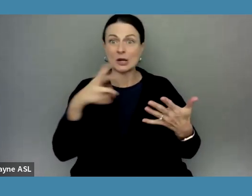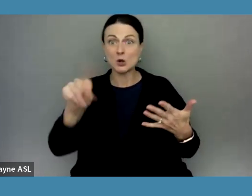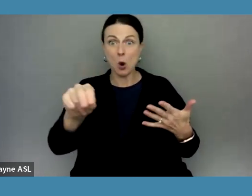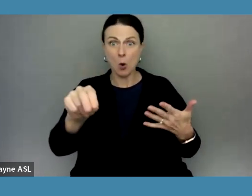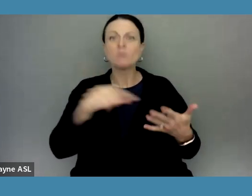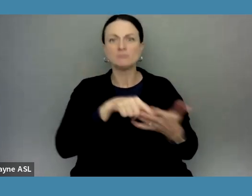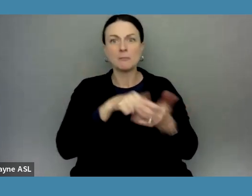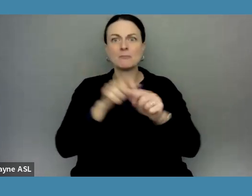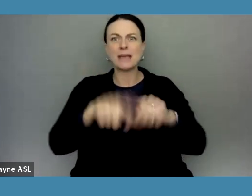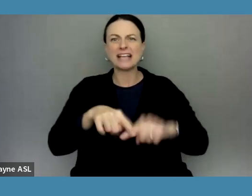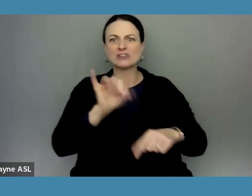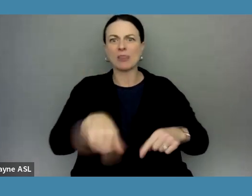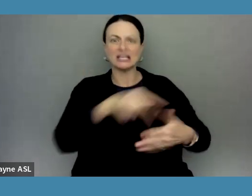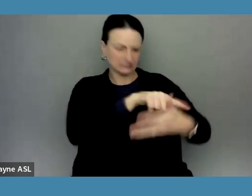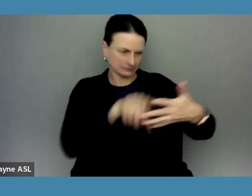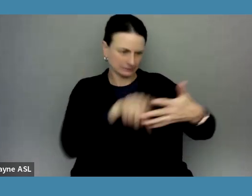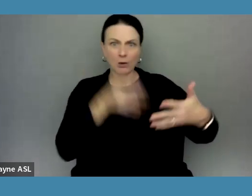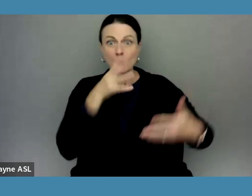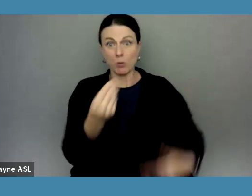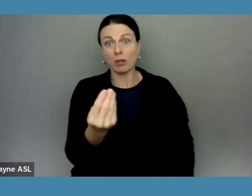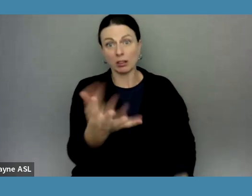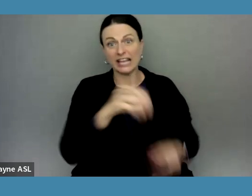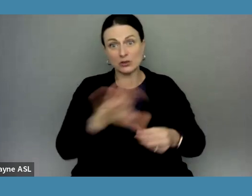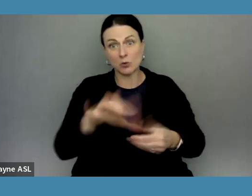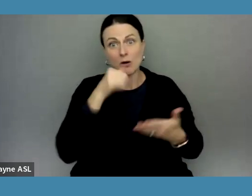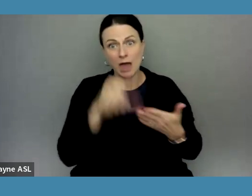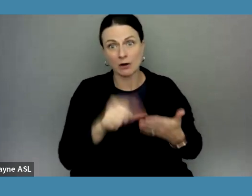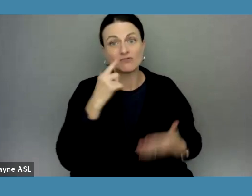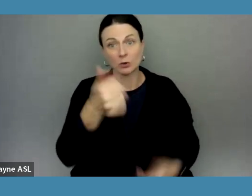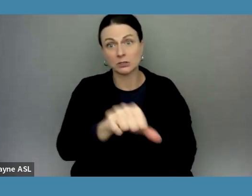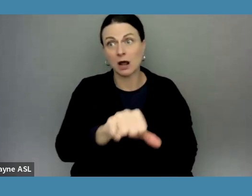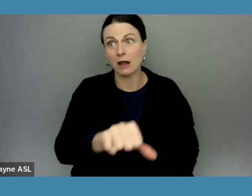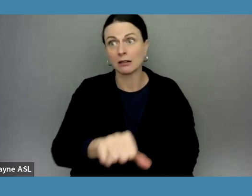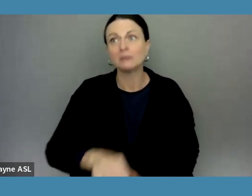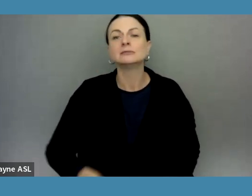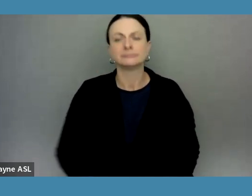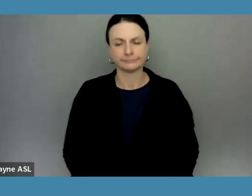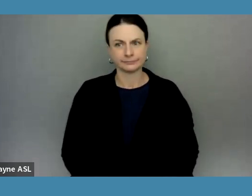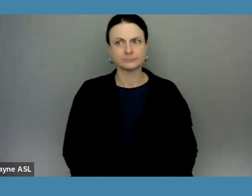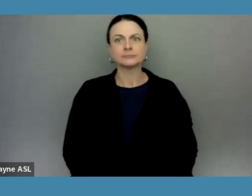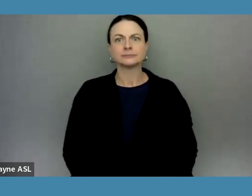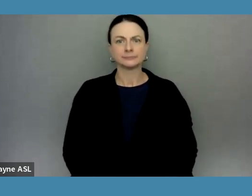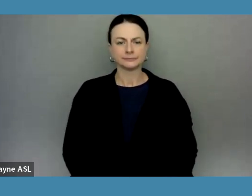or the managed care plan is using to deny, reduce or terminate the service.